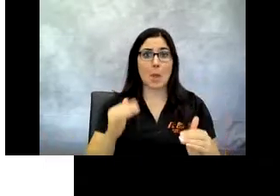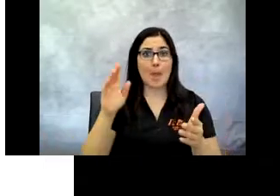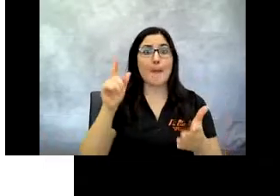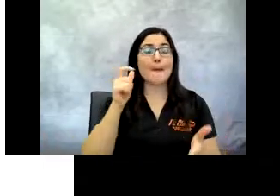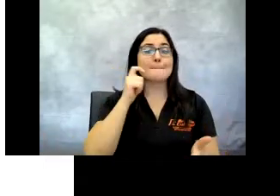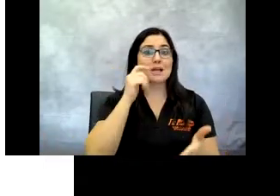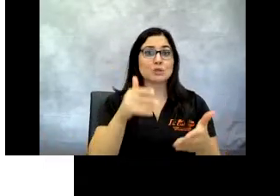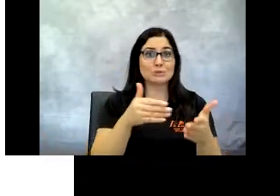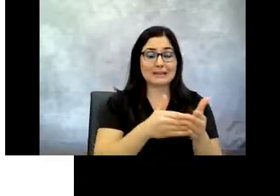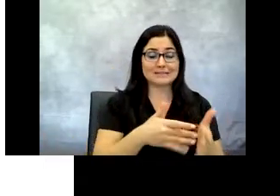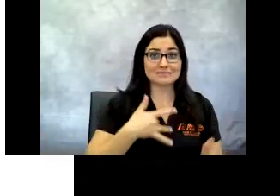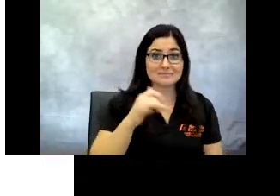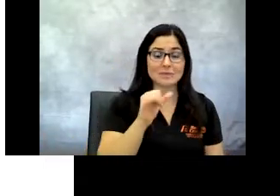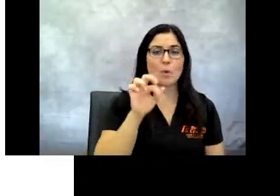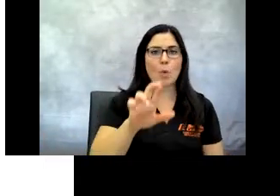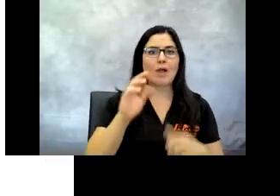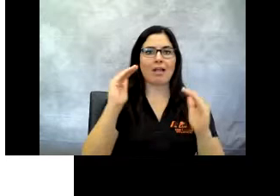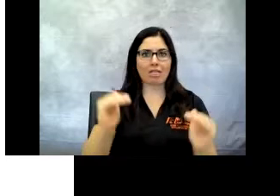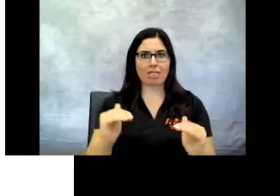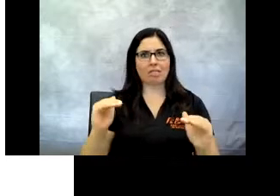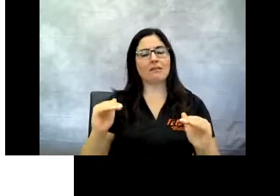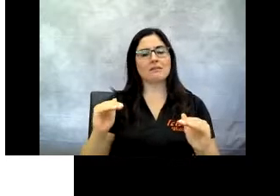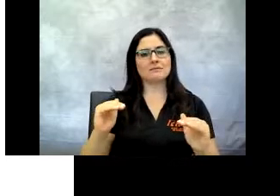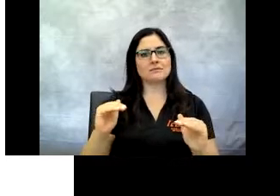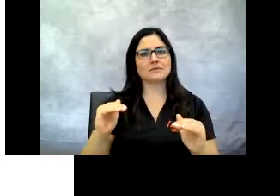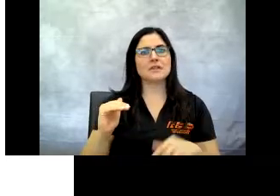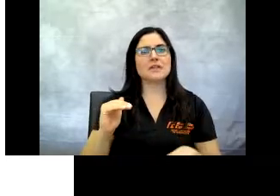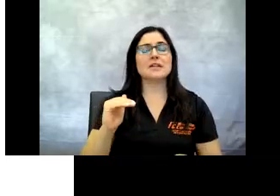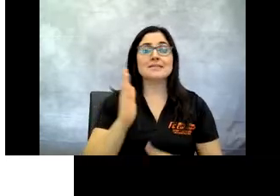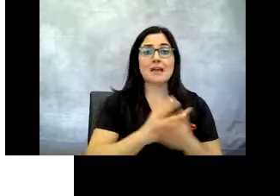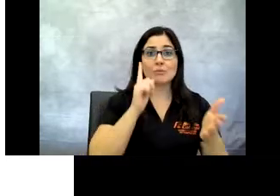And some researchers, they say that stigma is associated